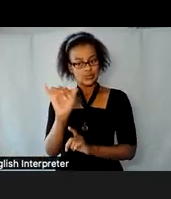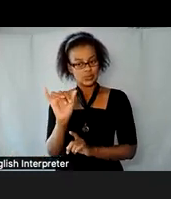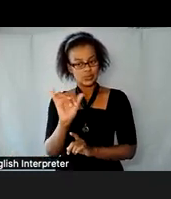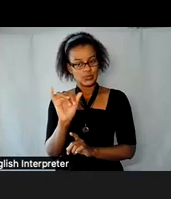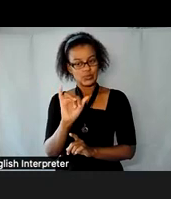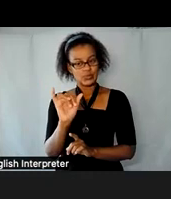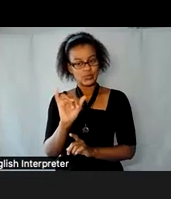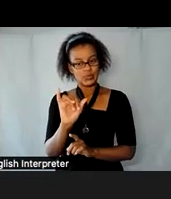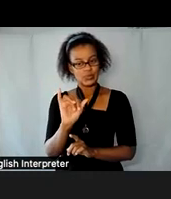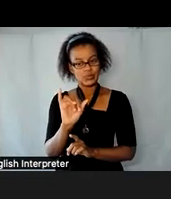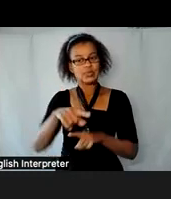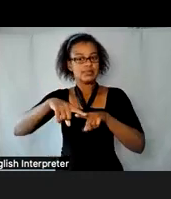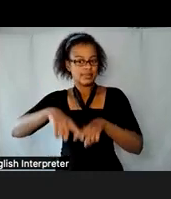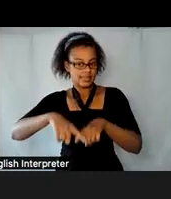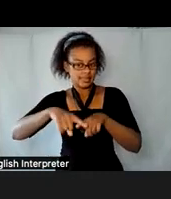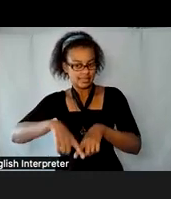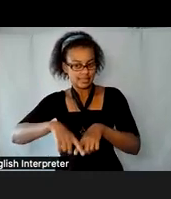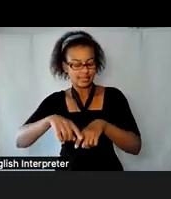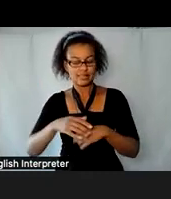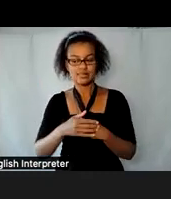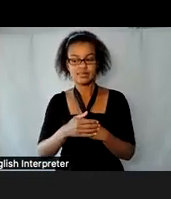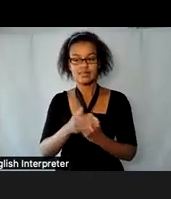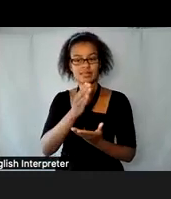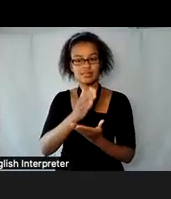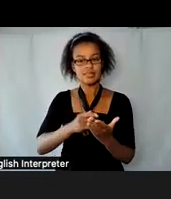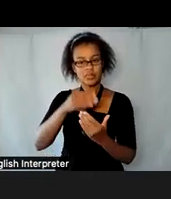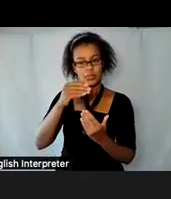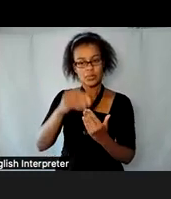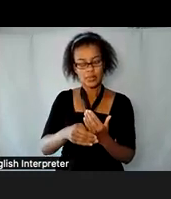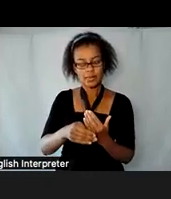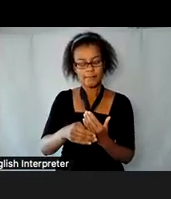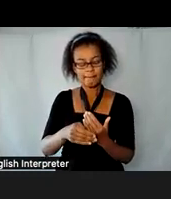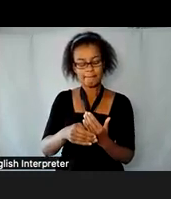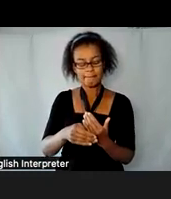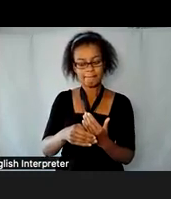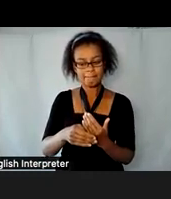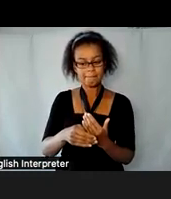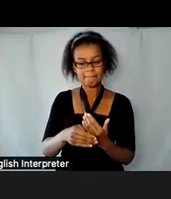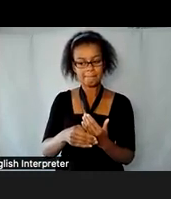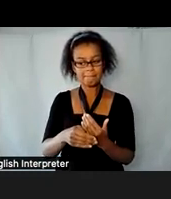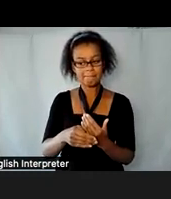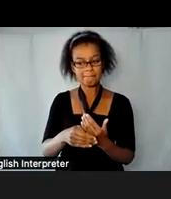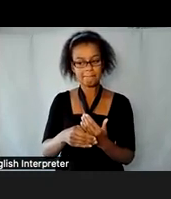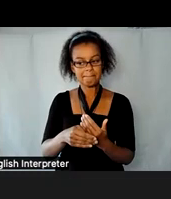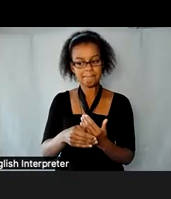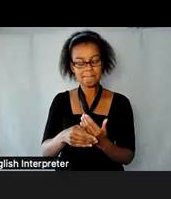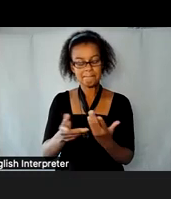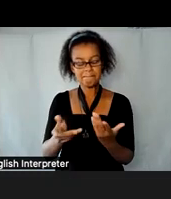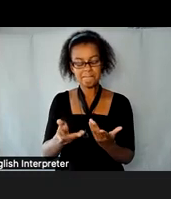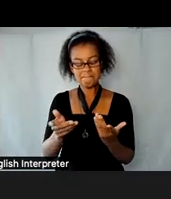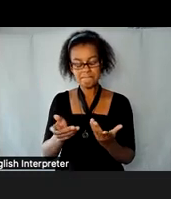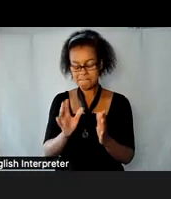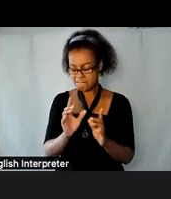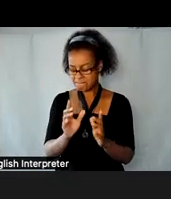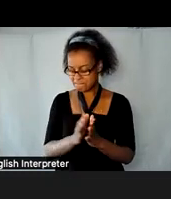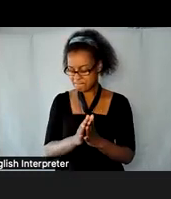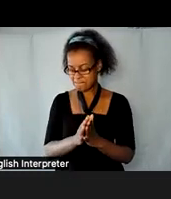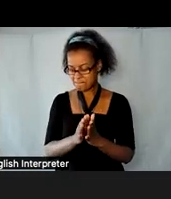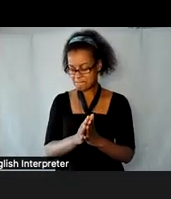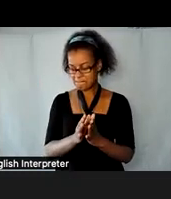that do not count toward this one program per year limit.